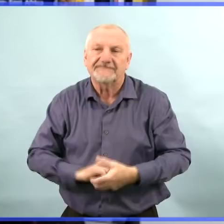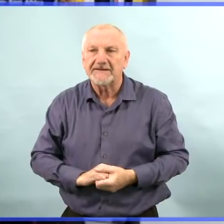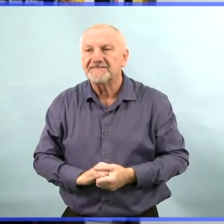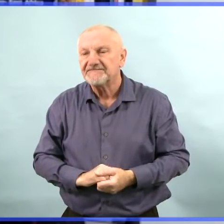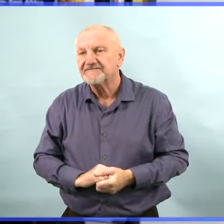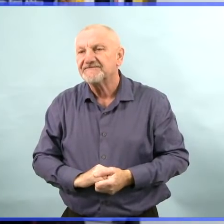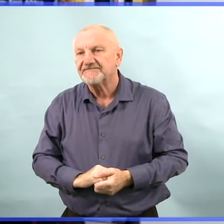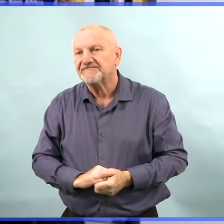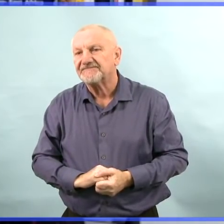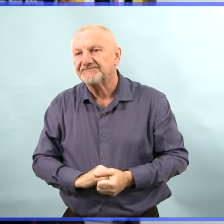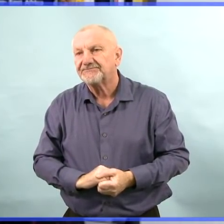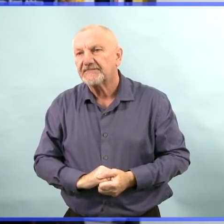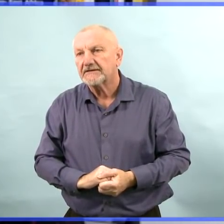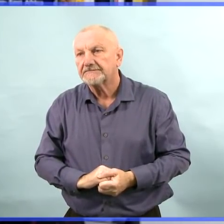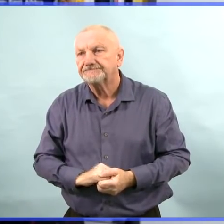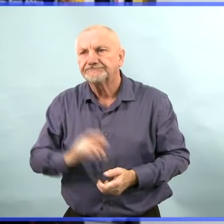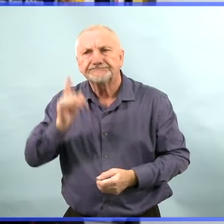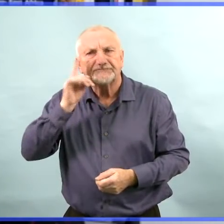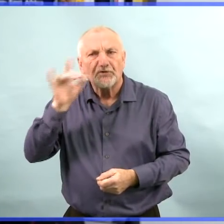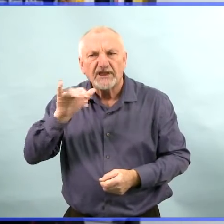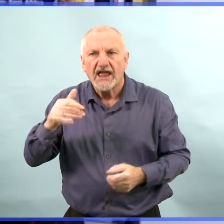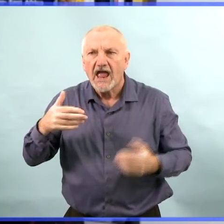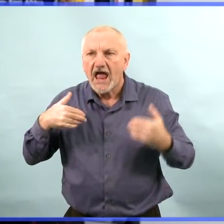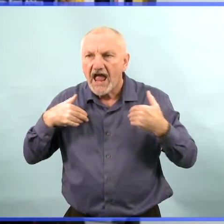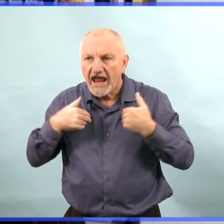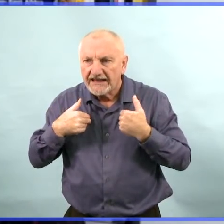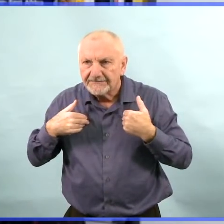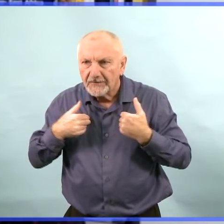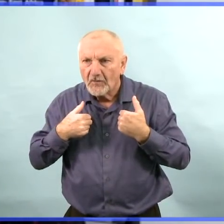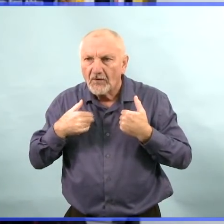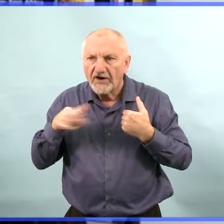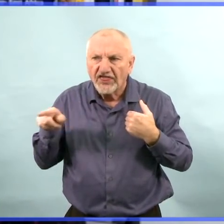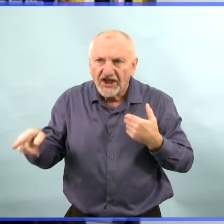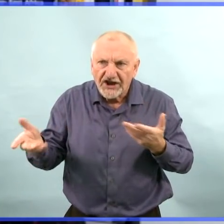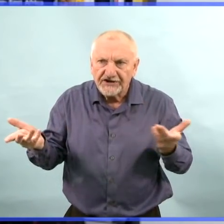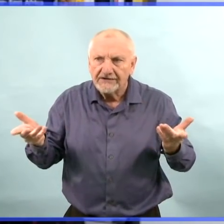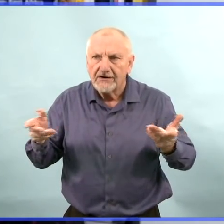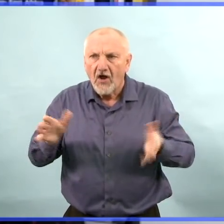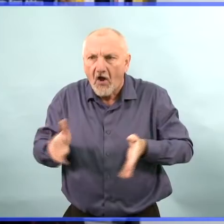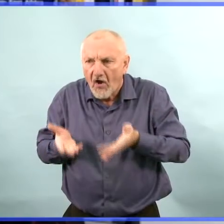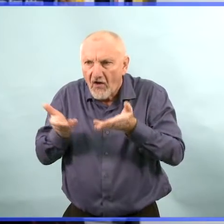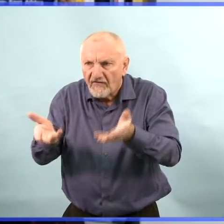there to offer comfort and a calm experience um so sounds like it was a great experience for